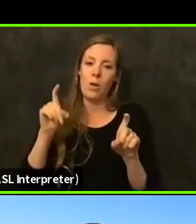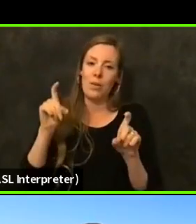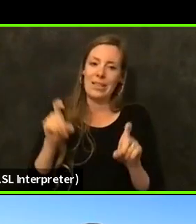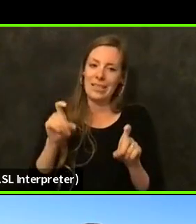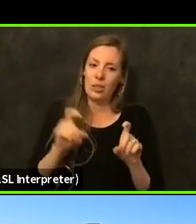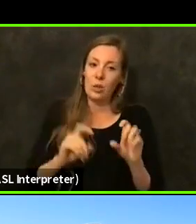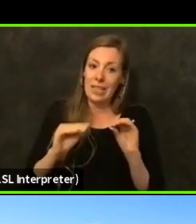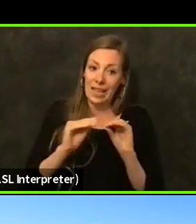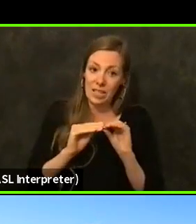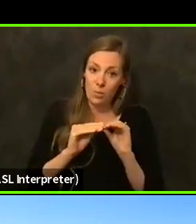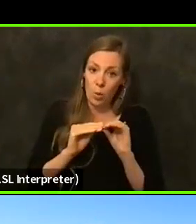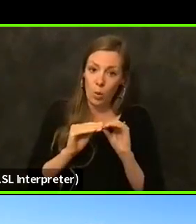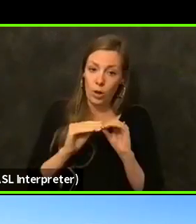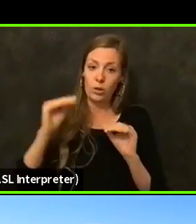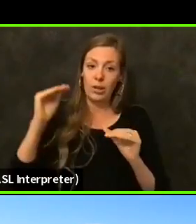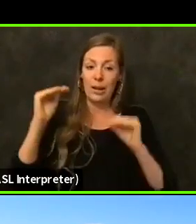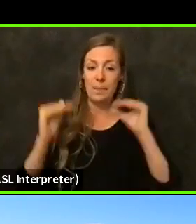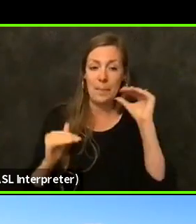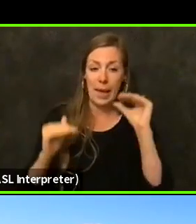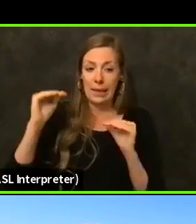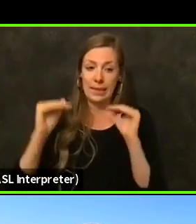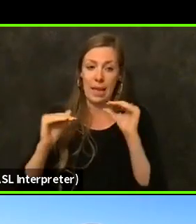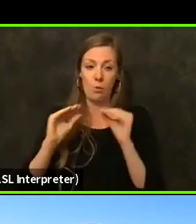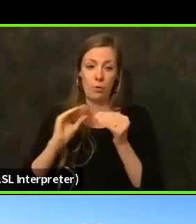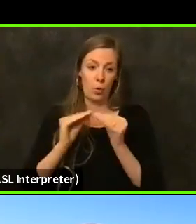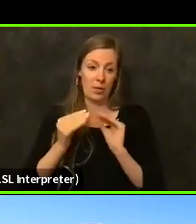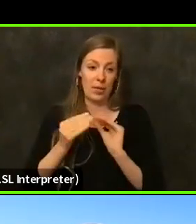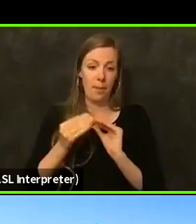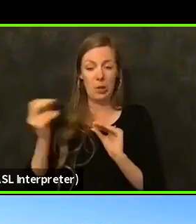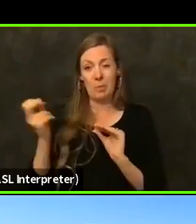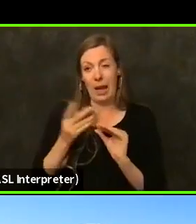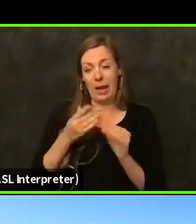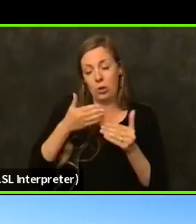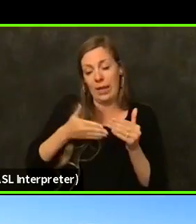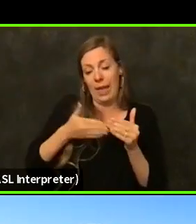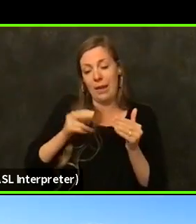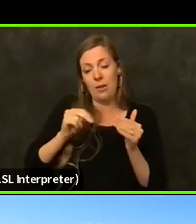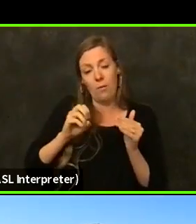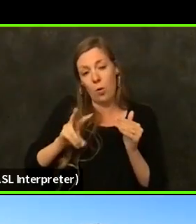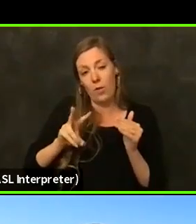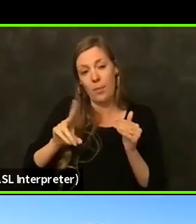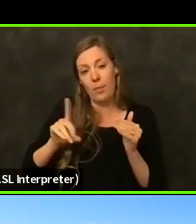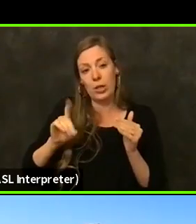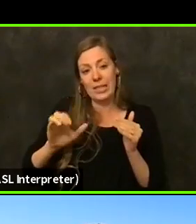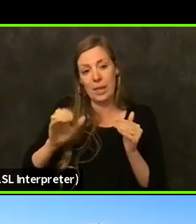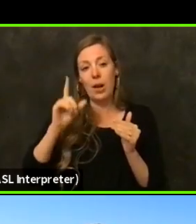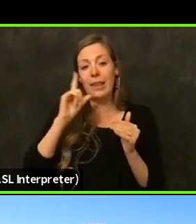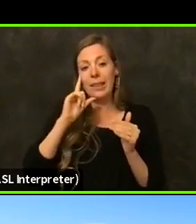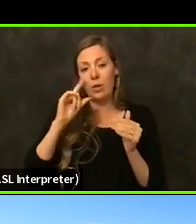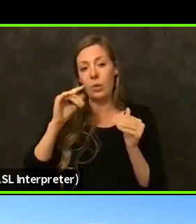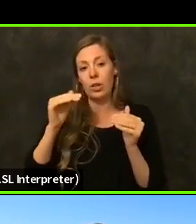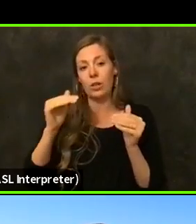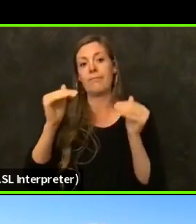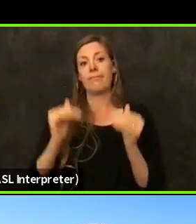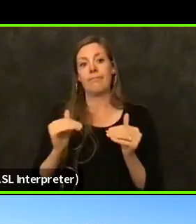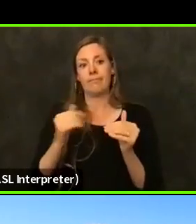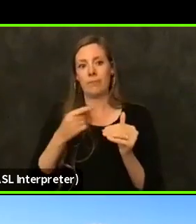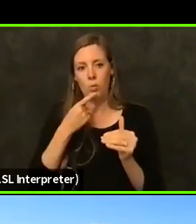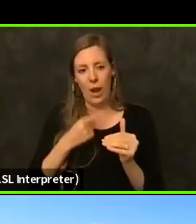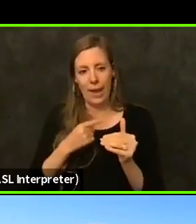they were, say, in the end of November and December, I think we have a really good shot at moving towards the red tier.